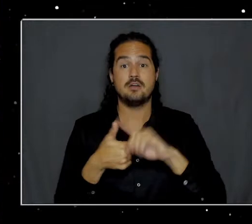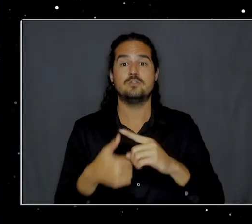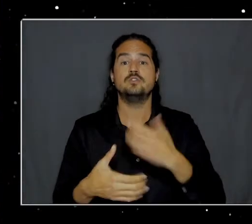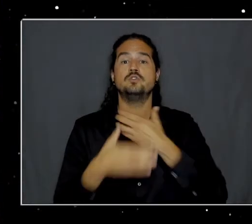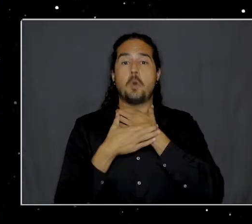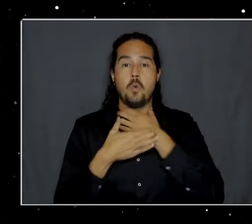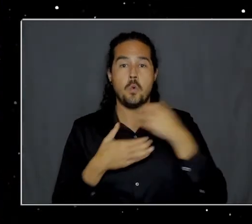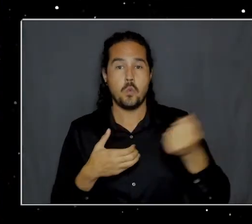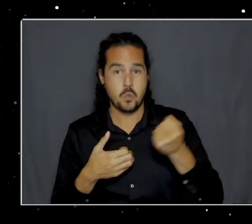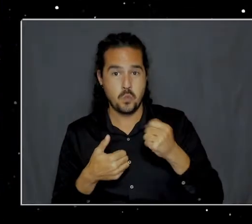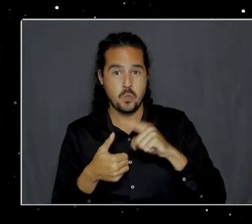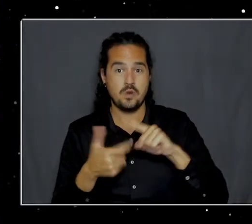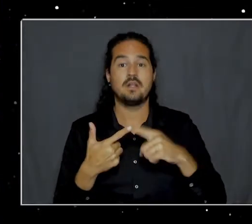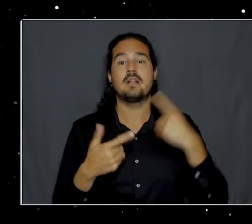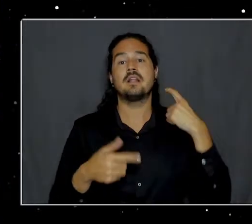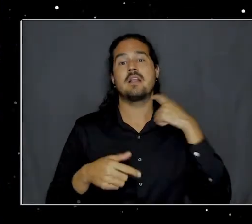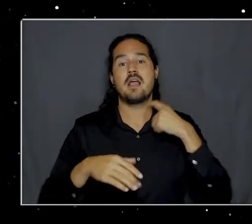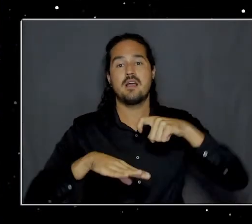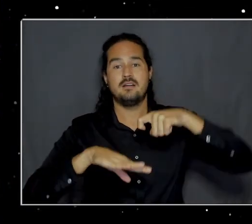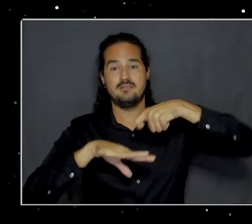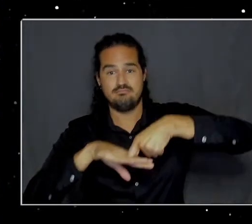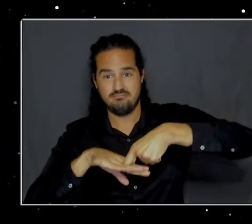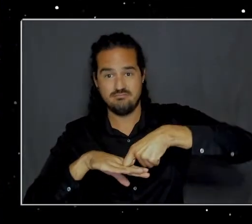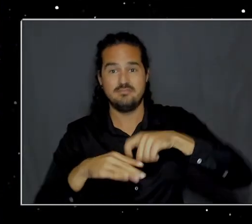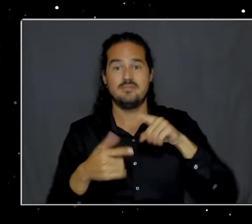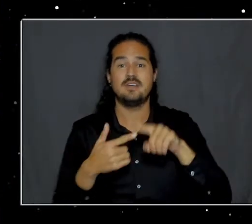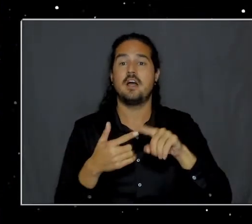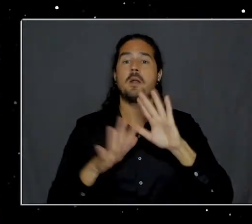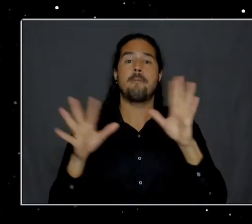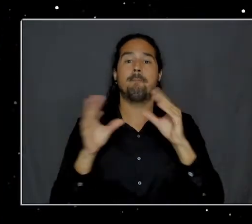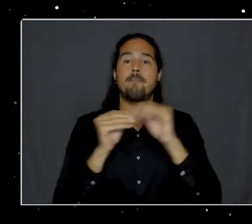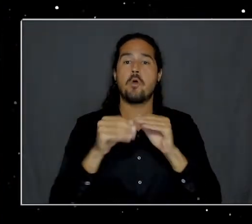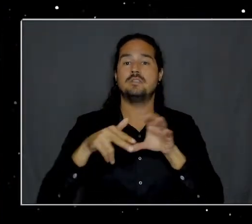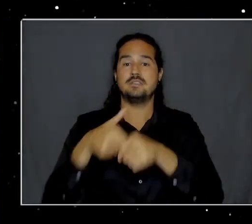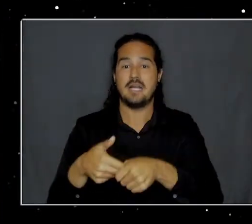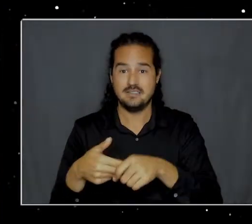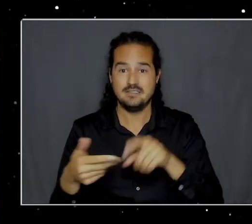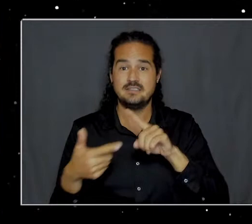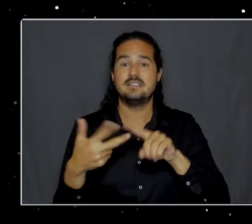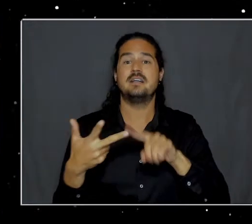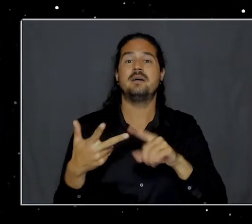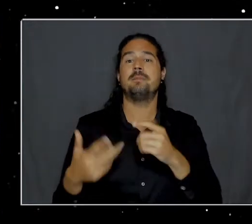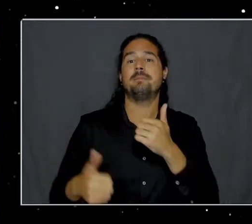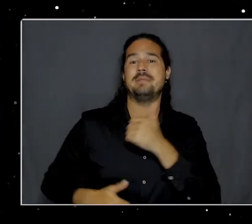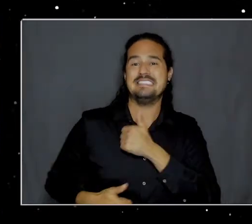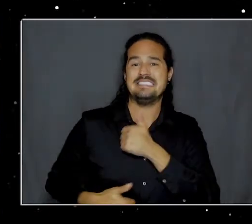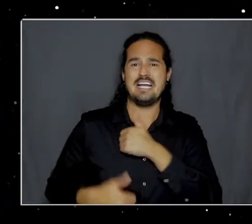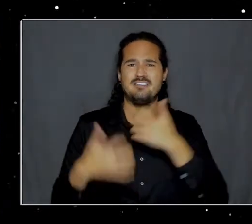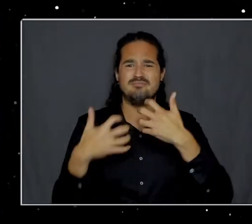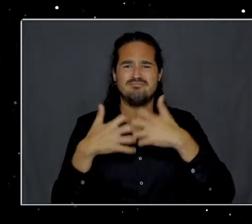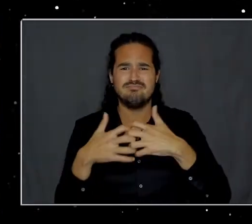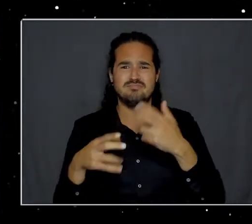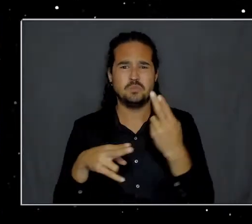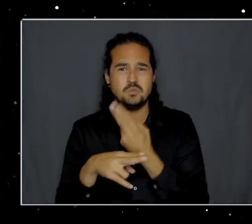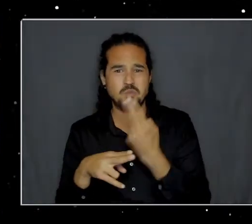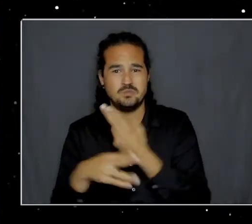WHO'VE LOST LOVED ONES TO POLICE KILLING. TOGETHER, WE PASSED FOUR OF WCPA'S FIVE PRIORITY LAWS, AND THANKS TO THESE NEW LAWS, WASHINGTON HAS BANNED THE USE OF